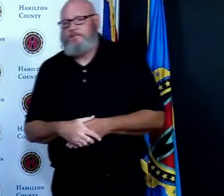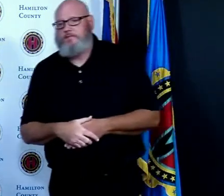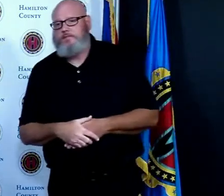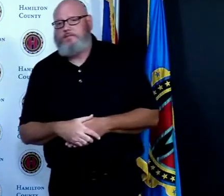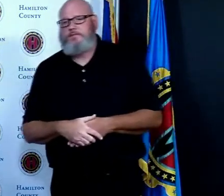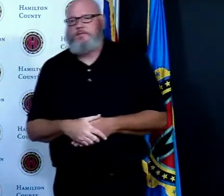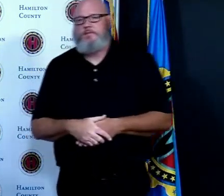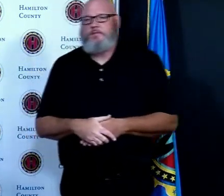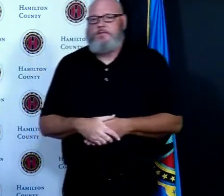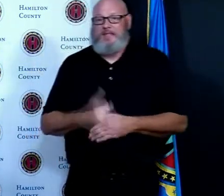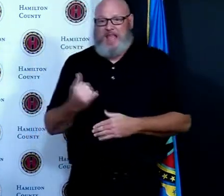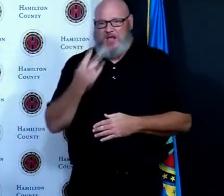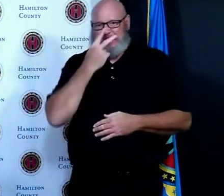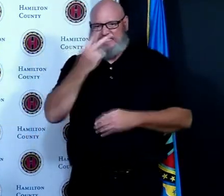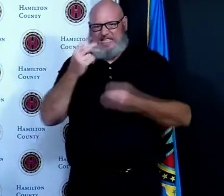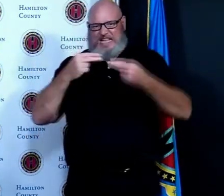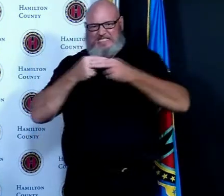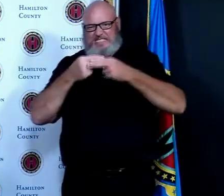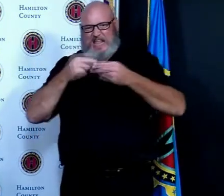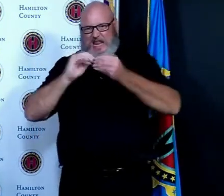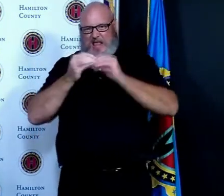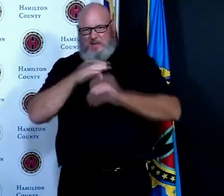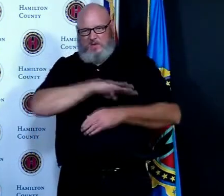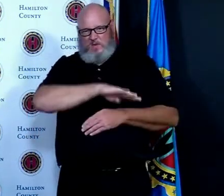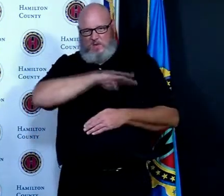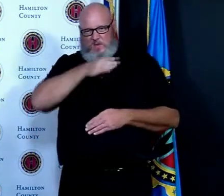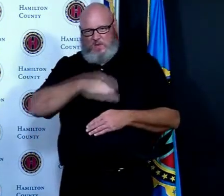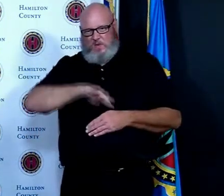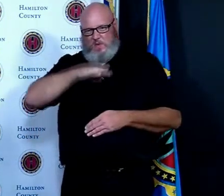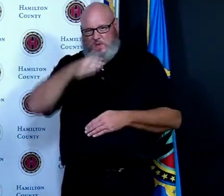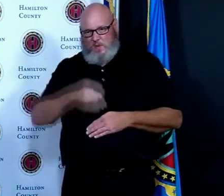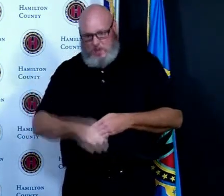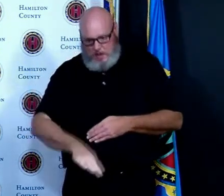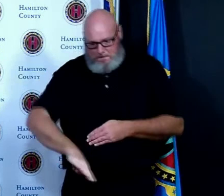we would continue to expect to see more hospitalizations just based on the cases as